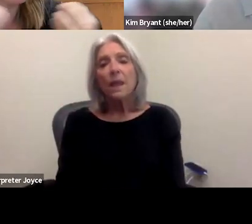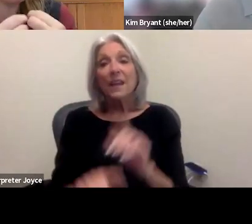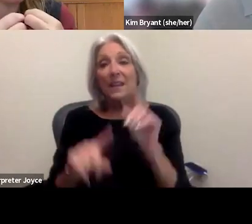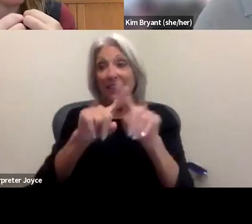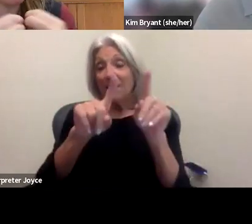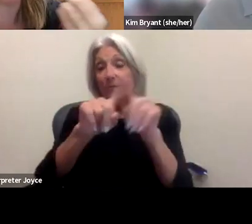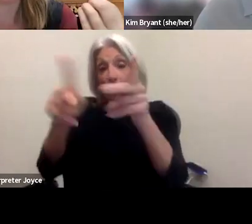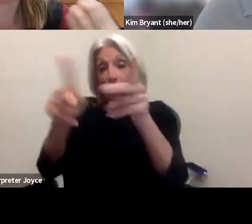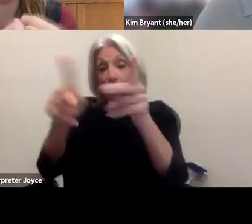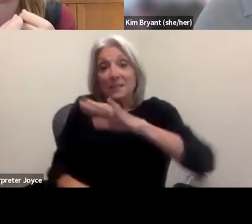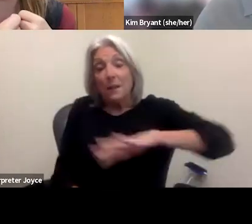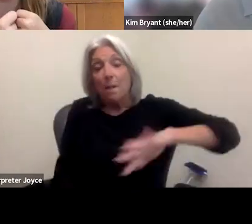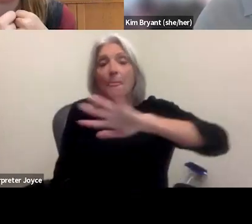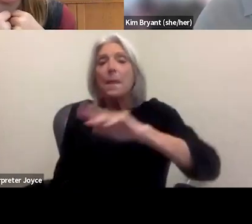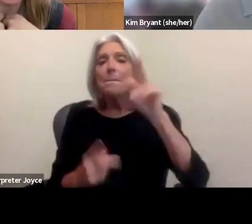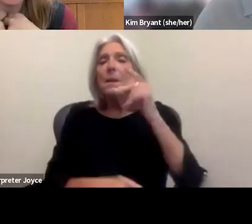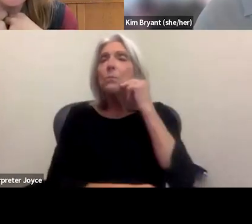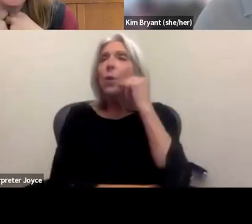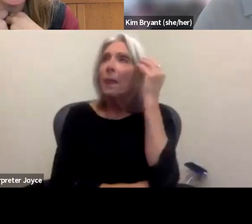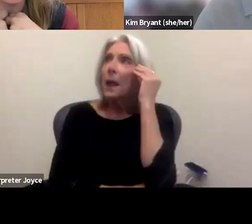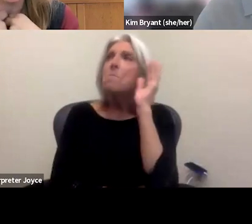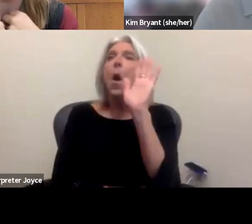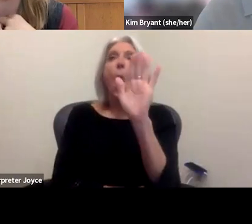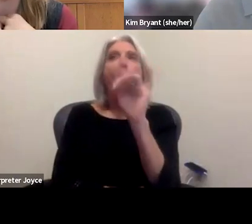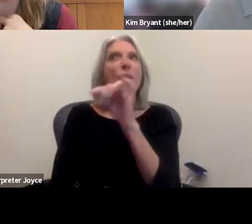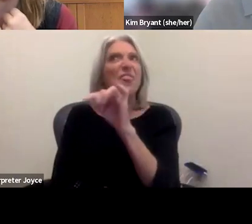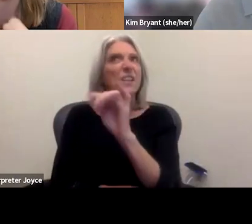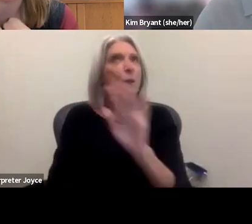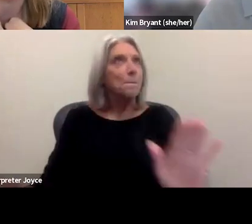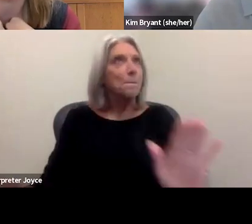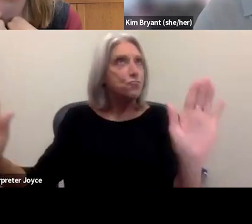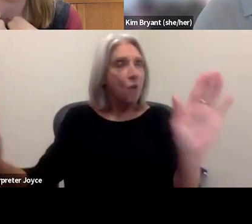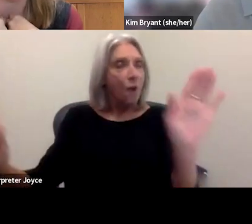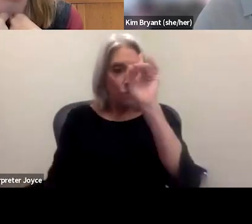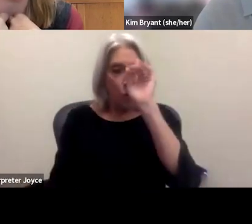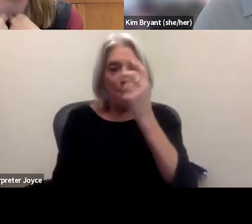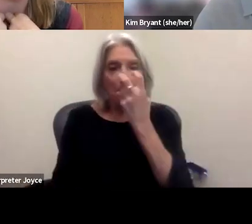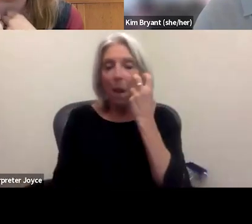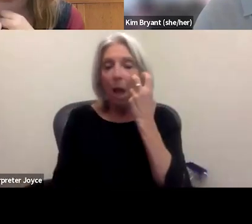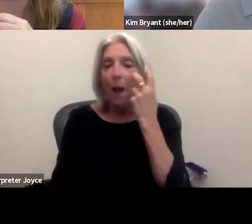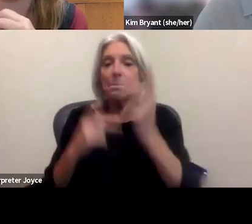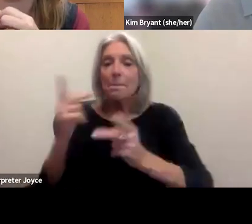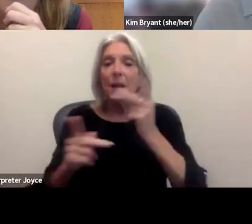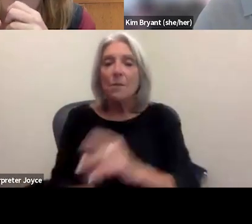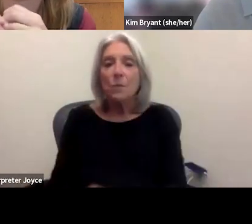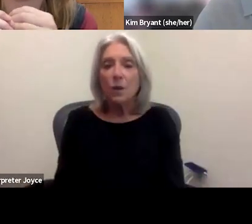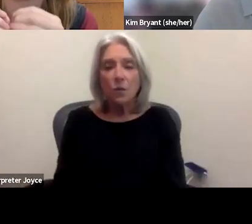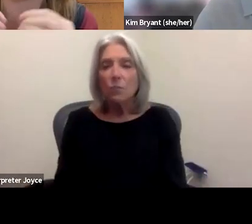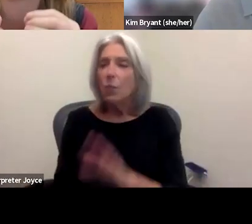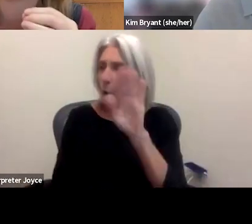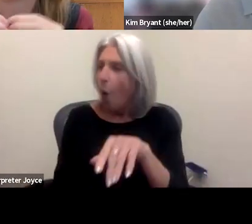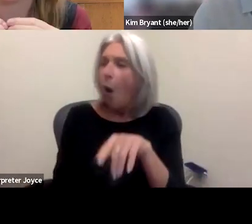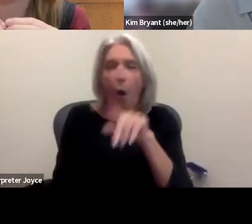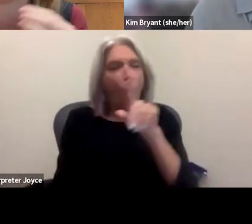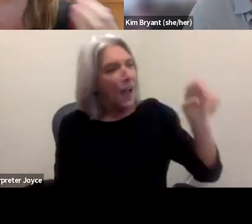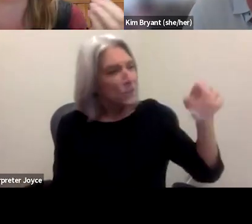people have thought about, well, this would be great for blind people, and occasionally, because I have a disability, they'll be like, don't you think this would be a great project for blind people?